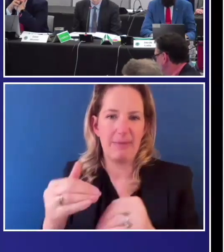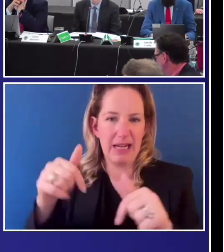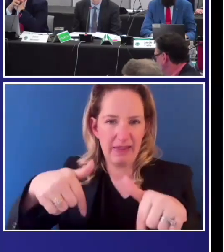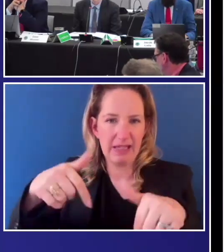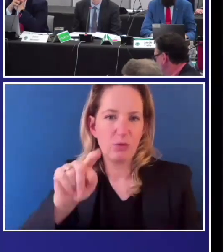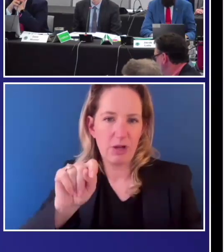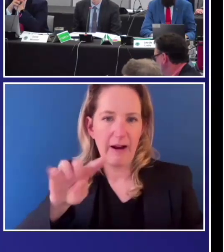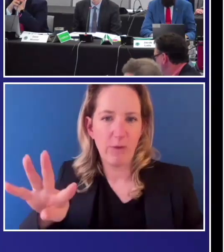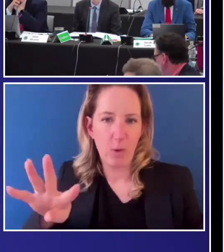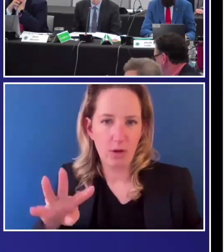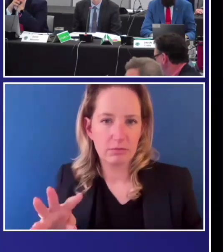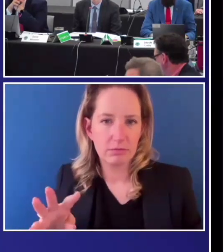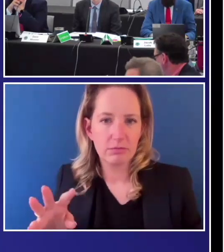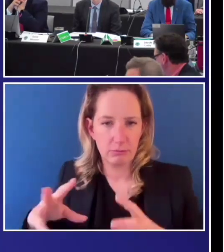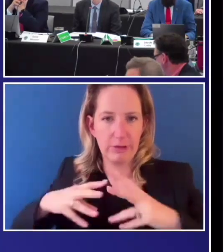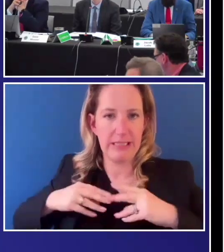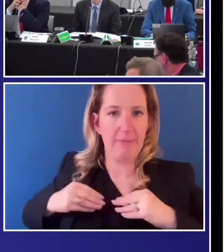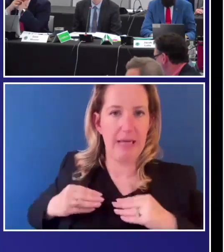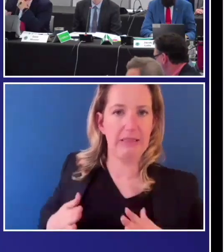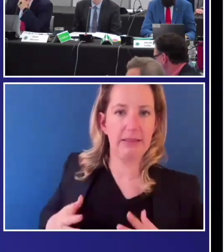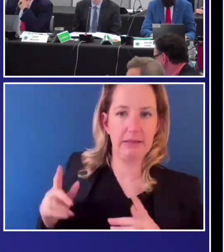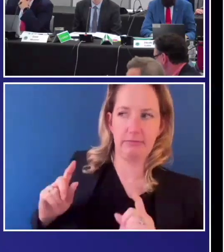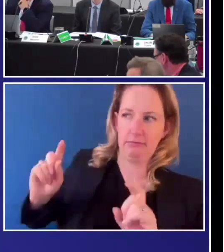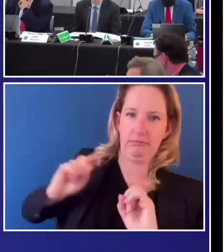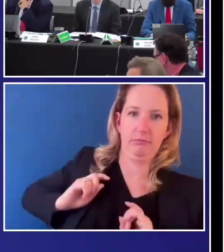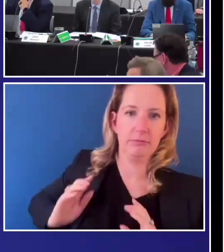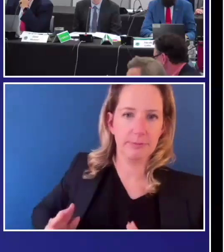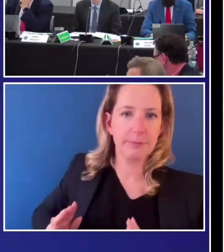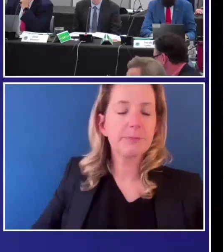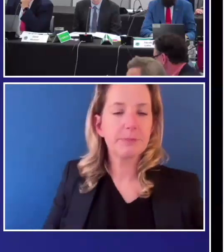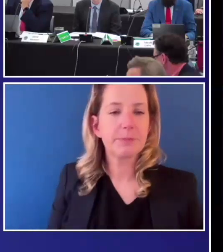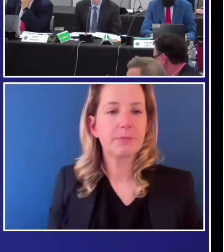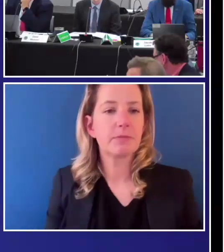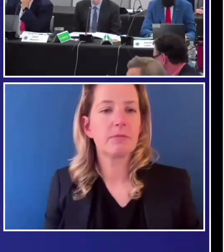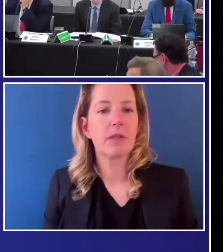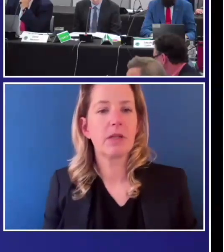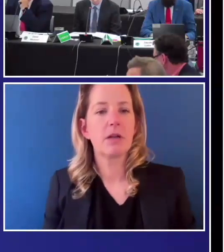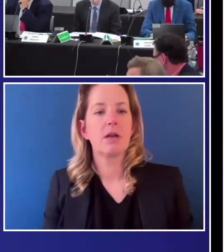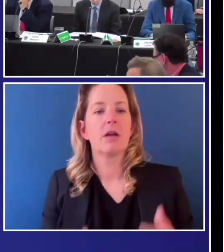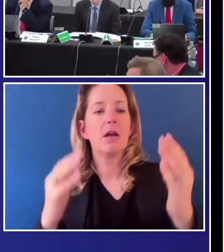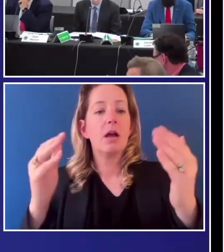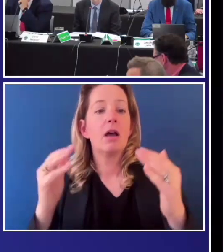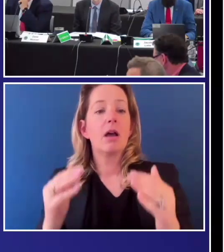And then we're scrolling down a little bit. We deleted the definition of a substantially similar program.